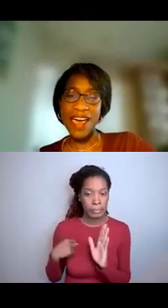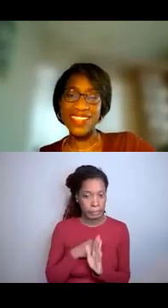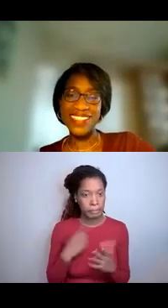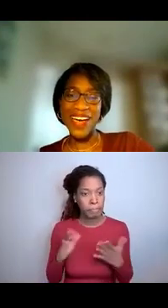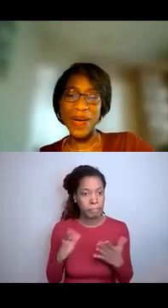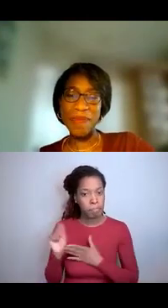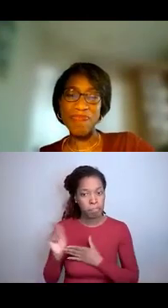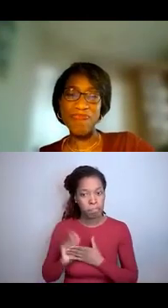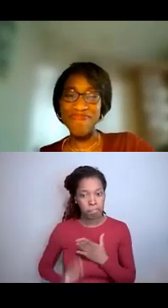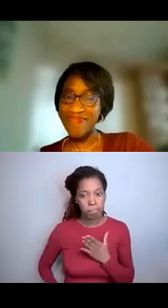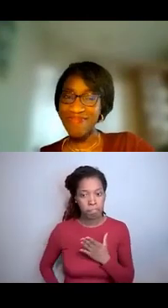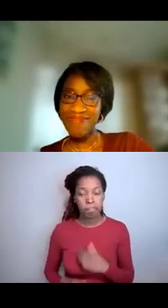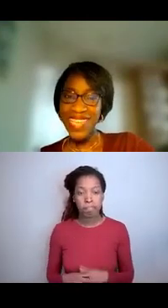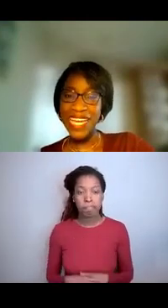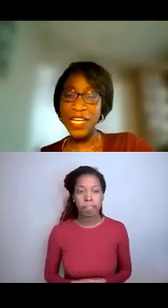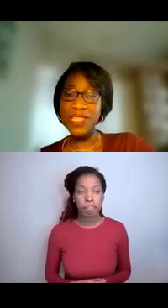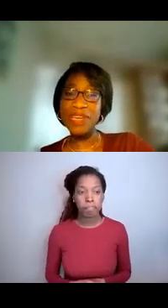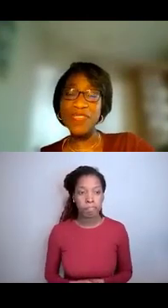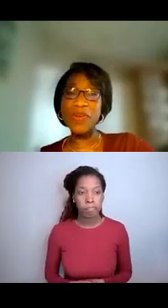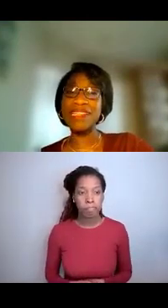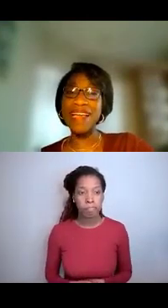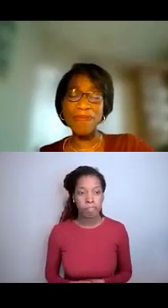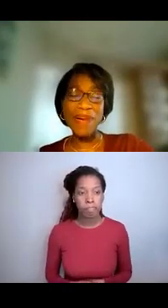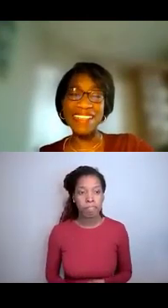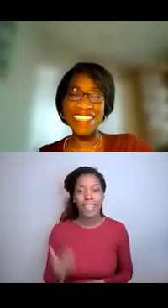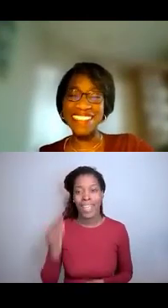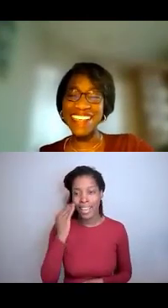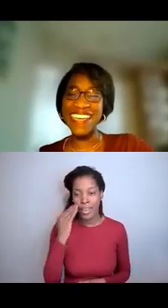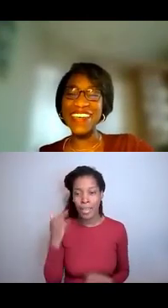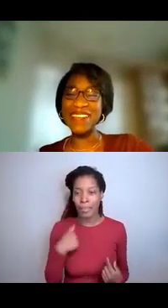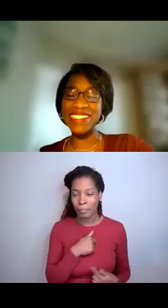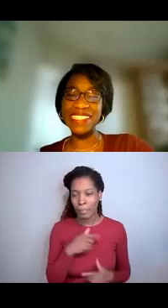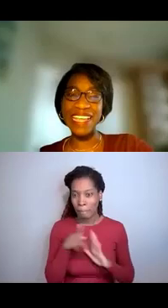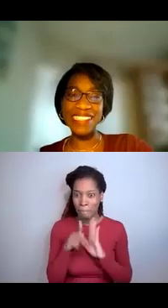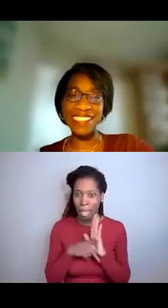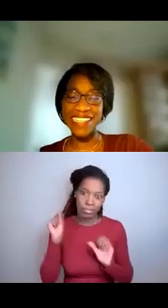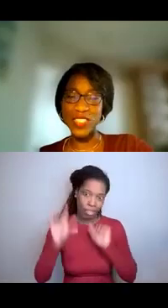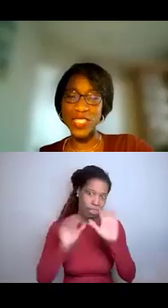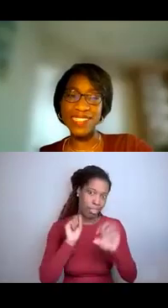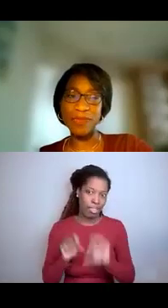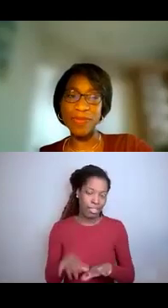And I know that we've thrown a lot of policies at you. It's a lot to digest,